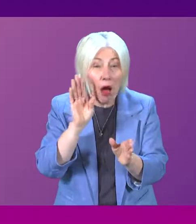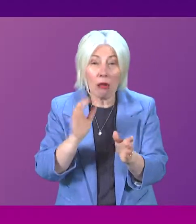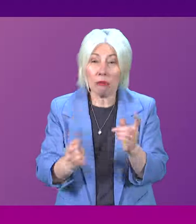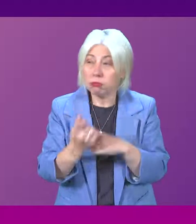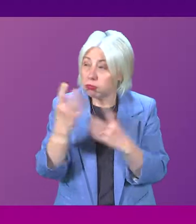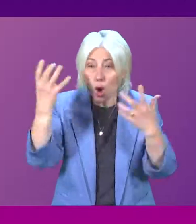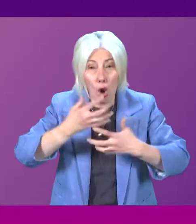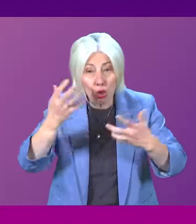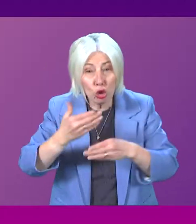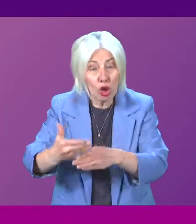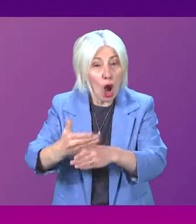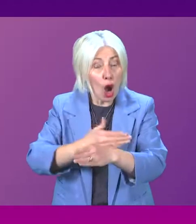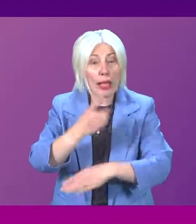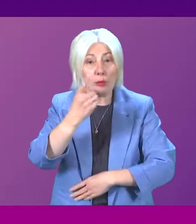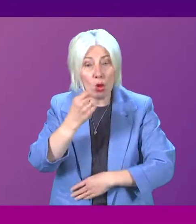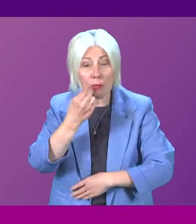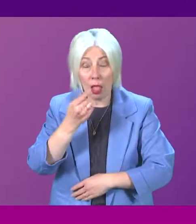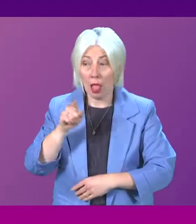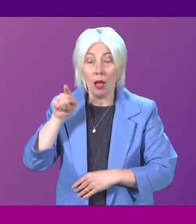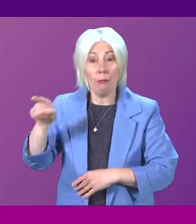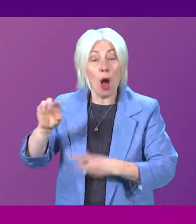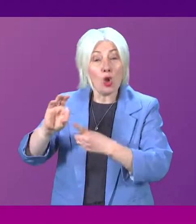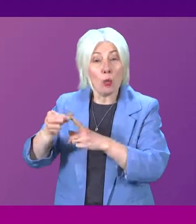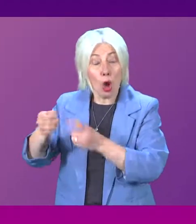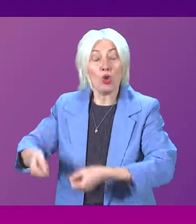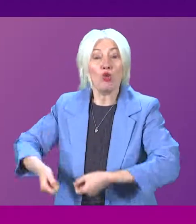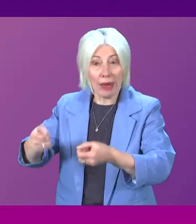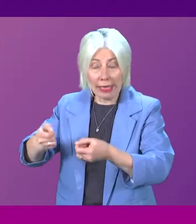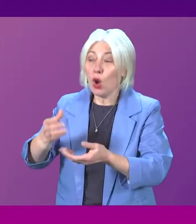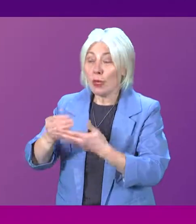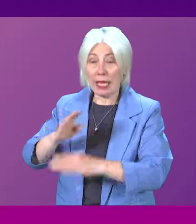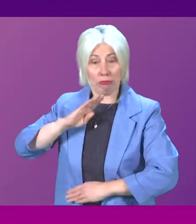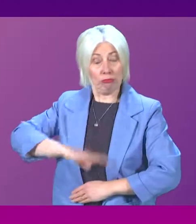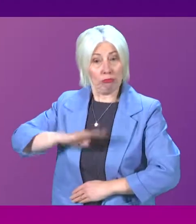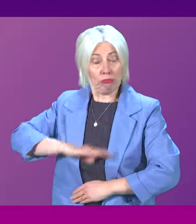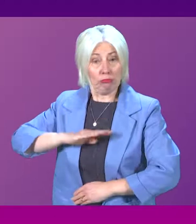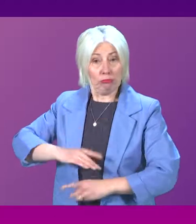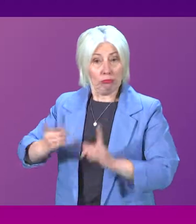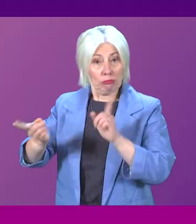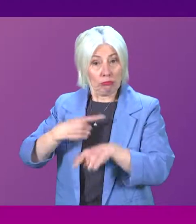The point that Mr Mason raises can be satisfactorily addressed by the conduct and structure of